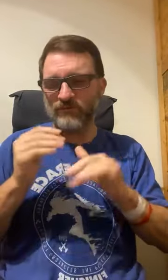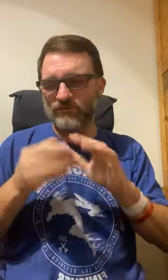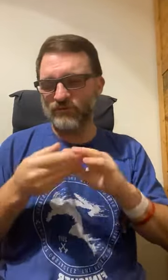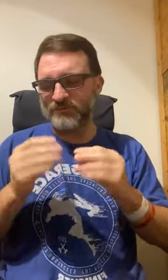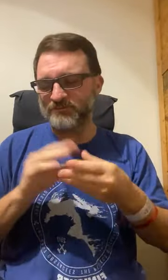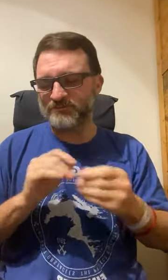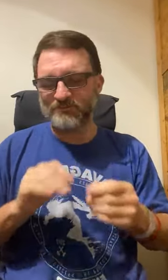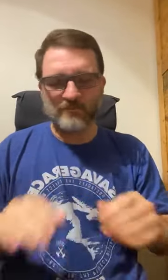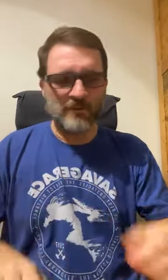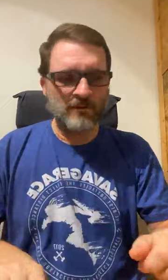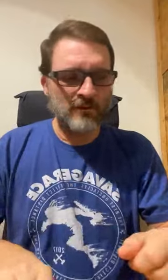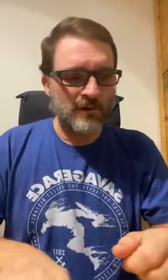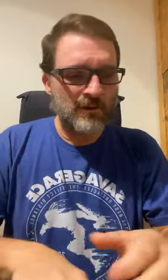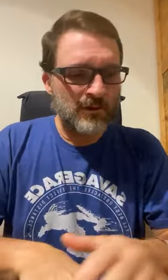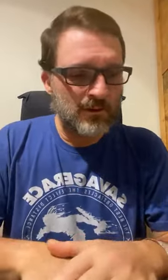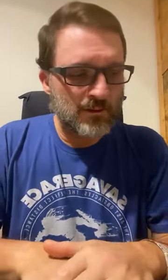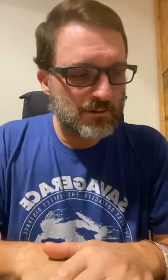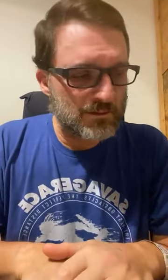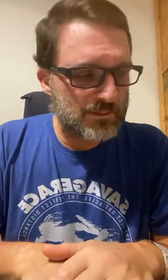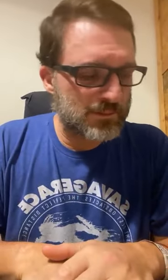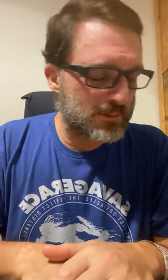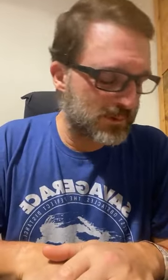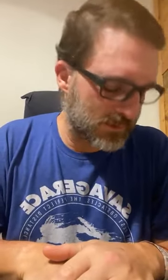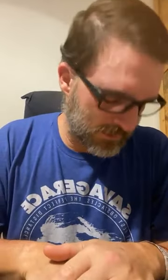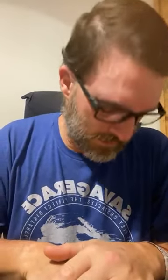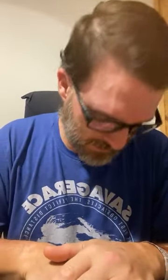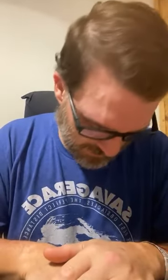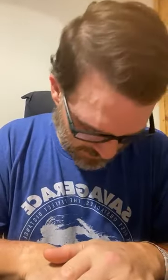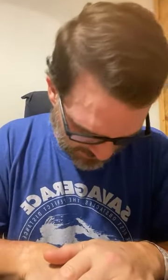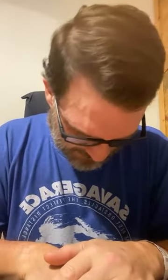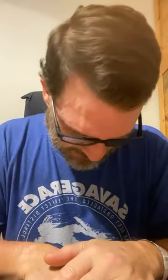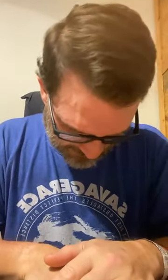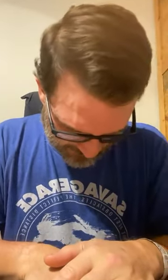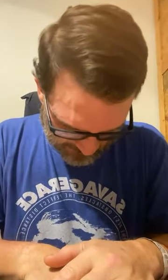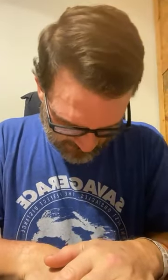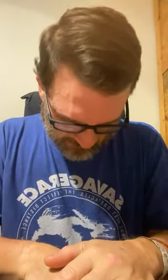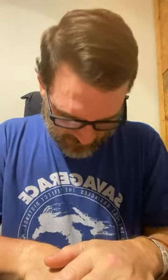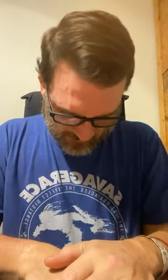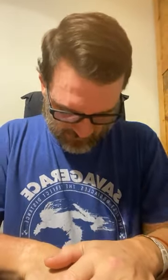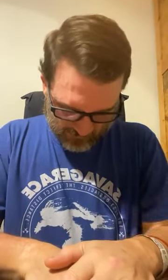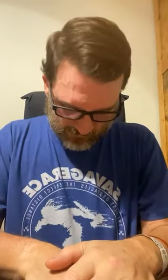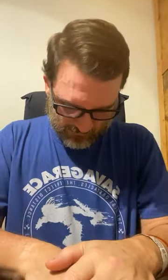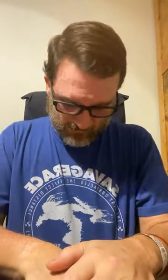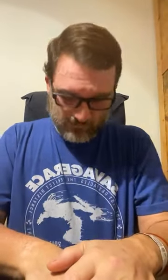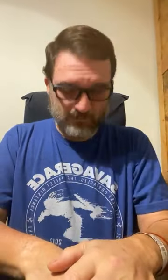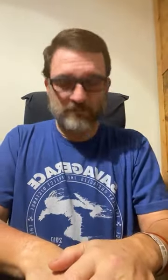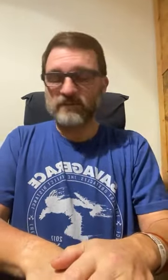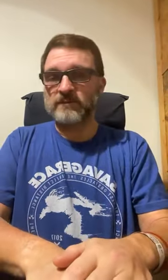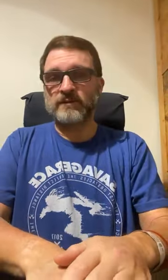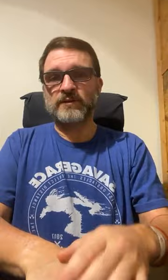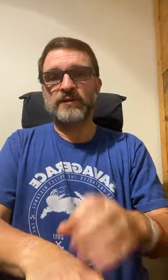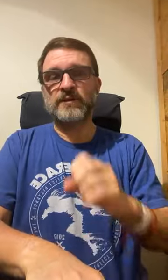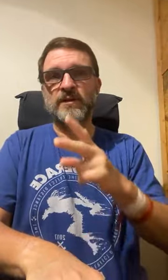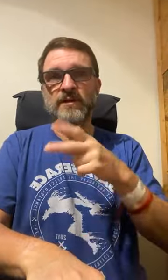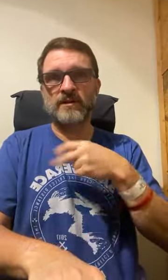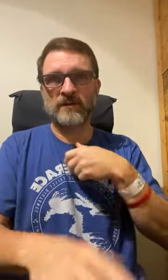let me finish that story